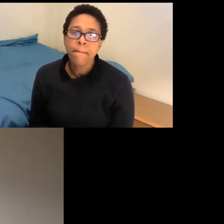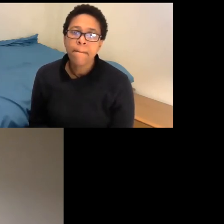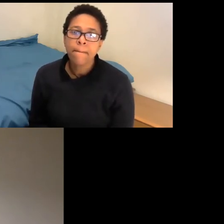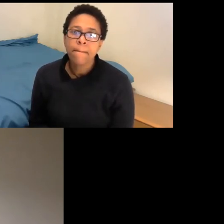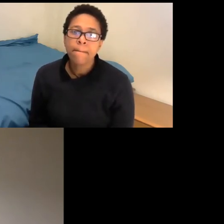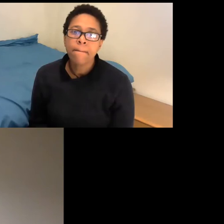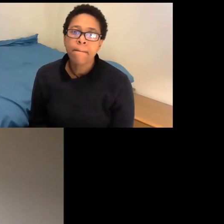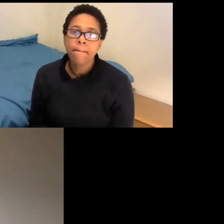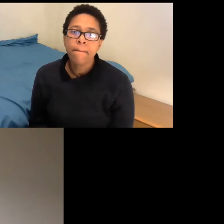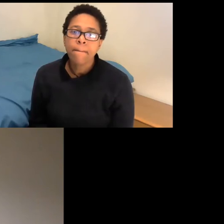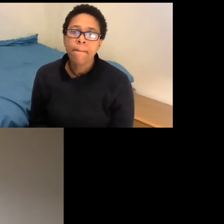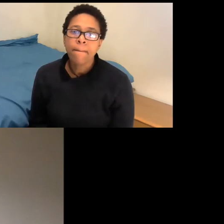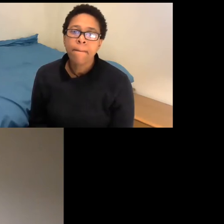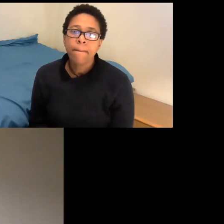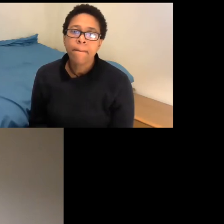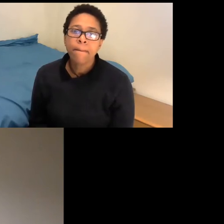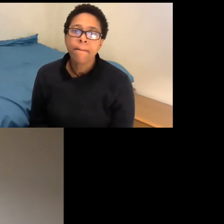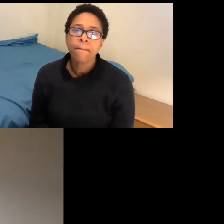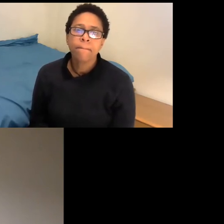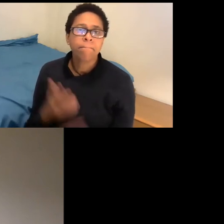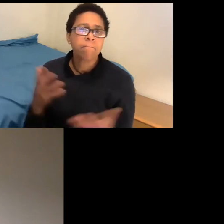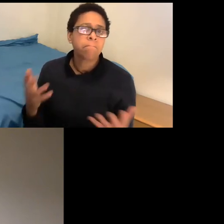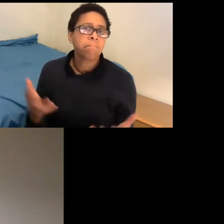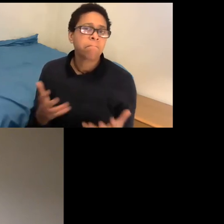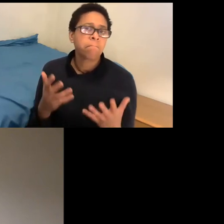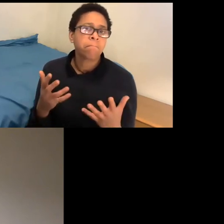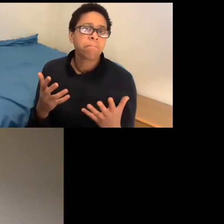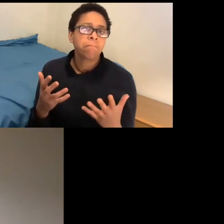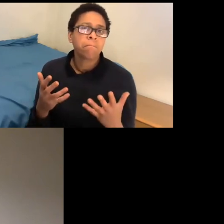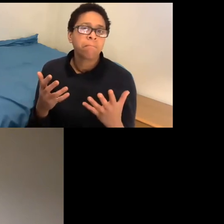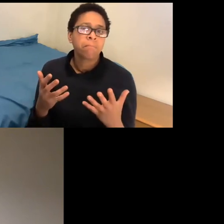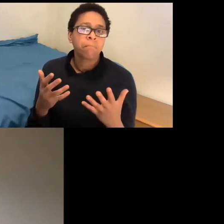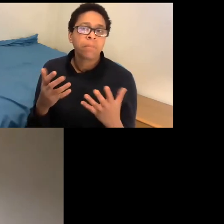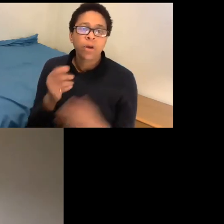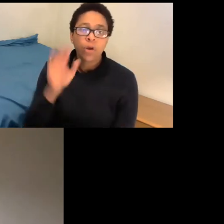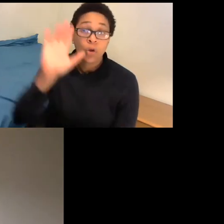Islam in nuanced and interesting ways?' There's a play that I saw